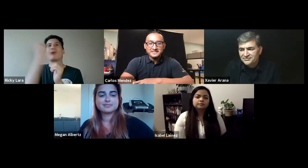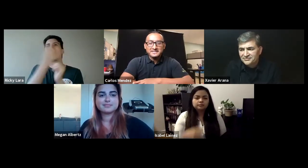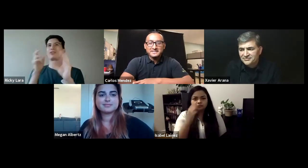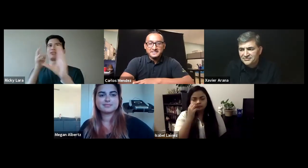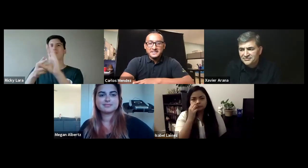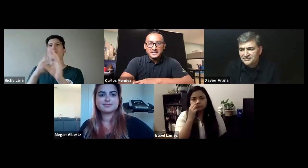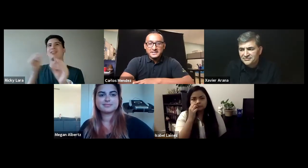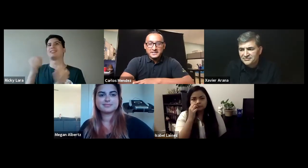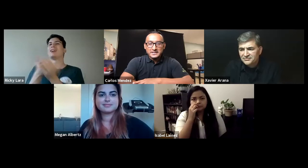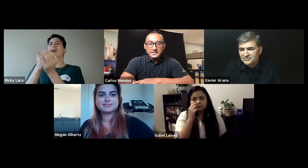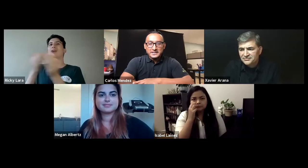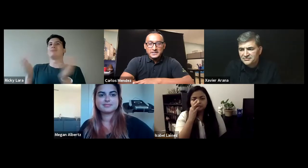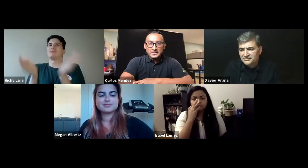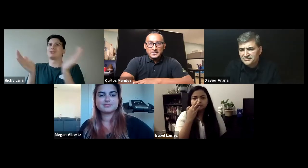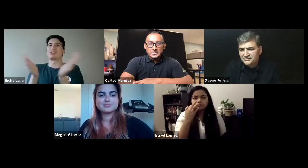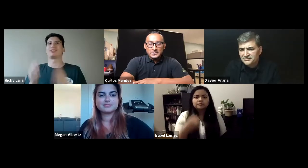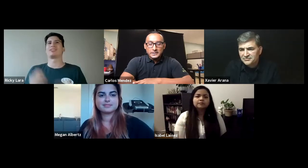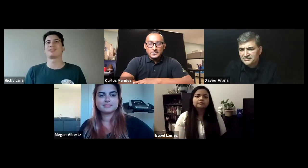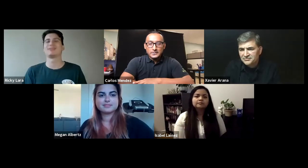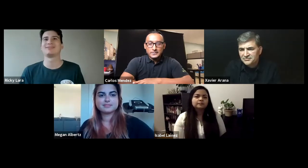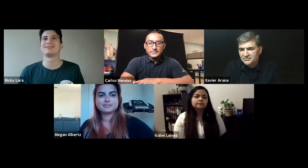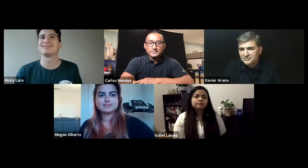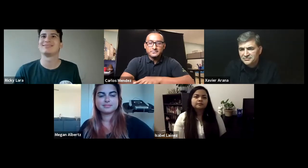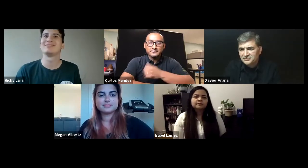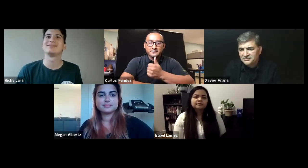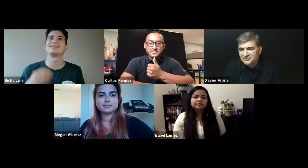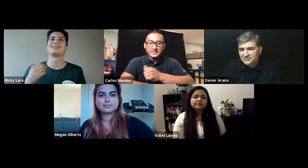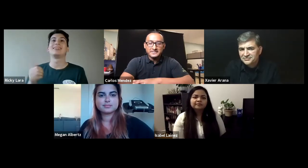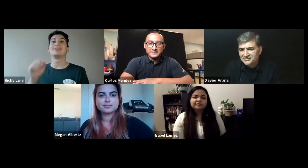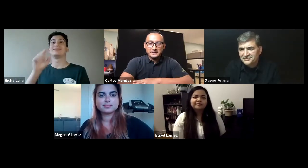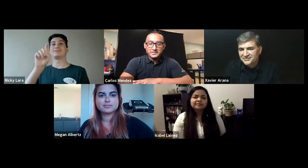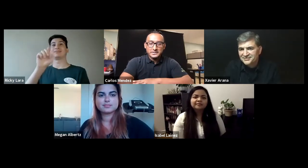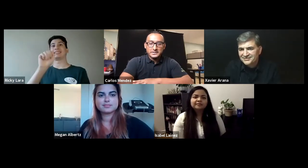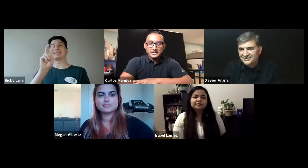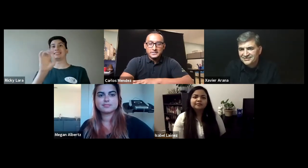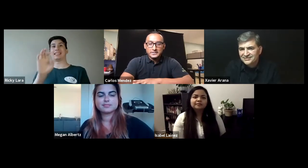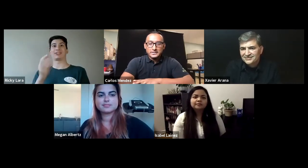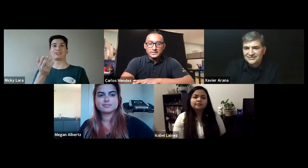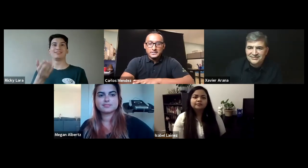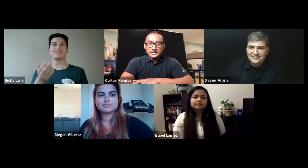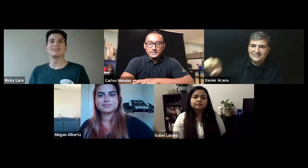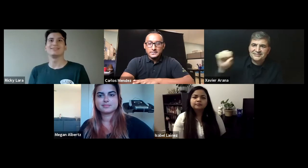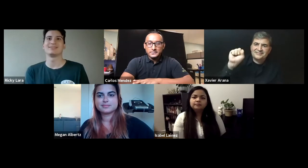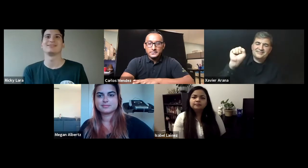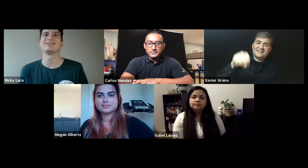you can't get involved with a community, but you can. While you're in college is the time to get involved in many things that then can continue,